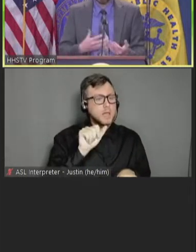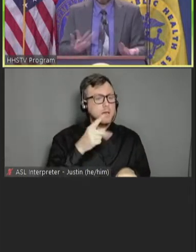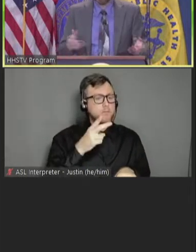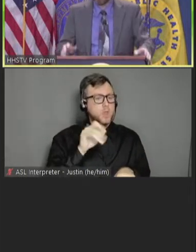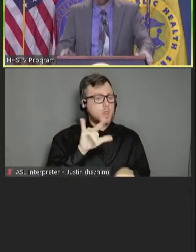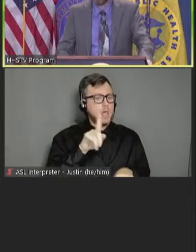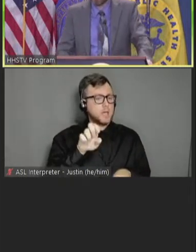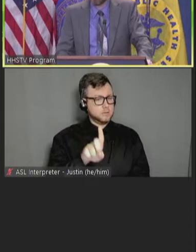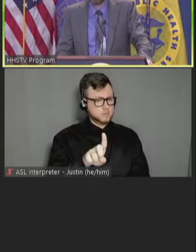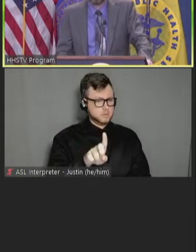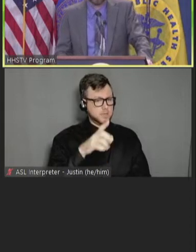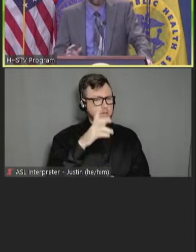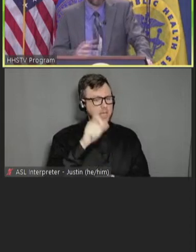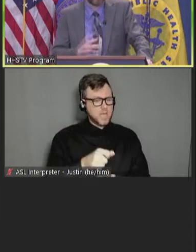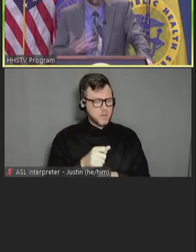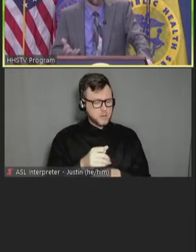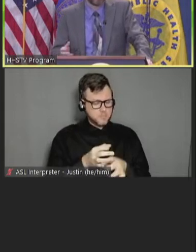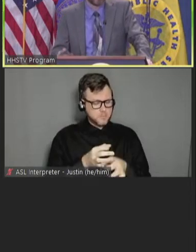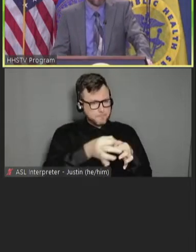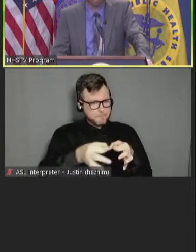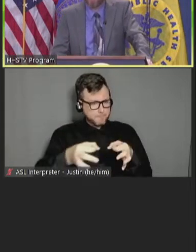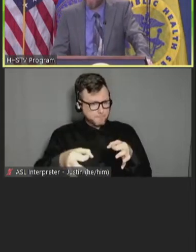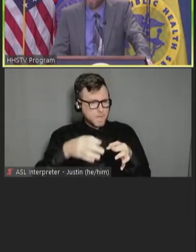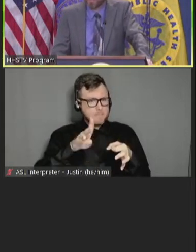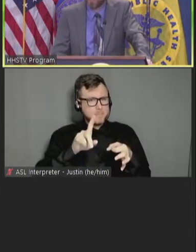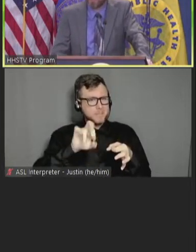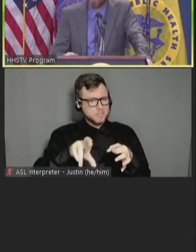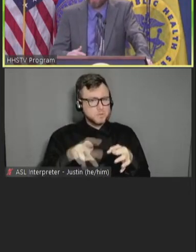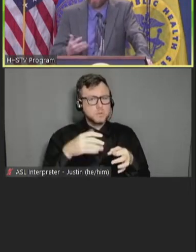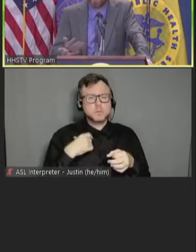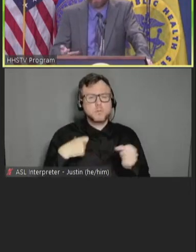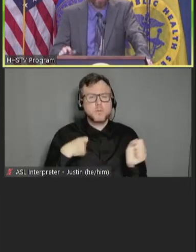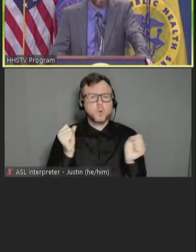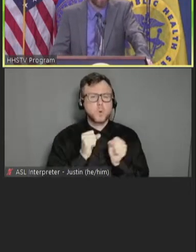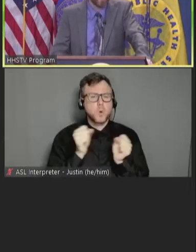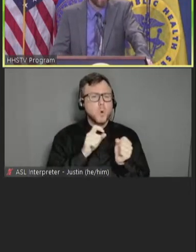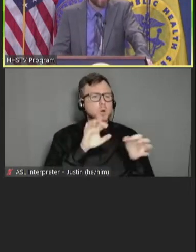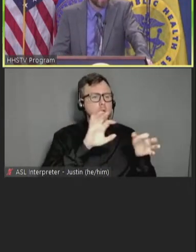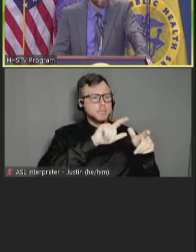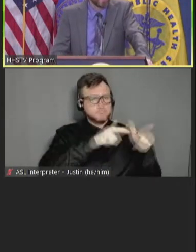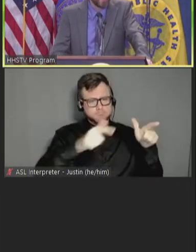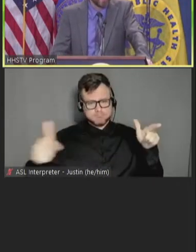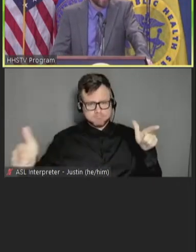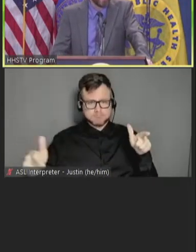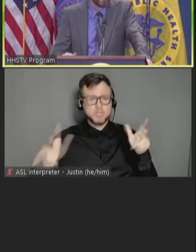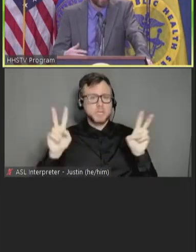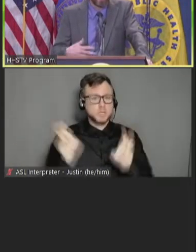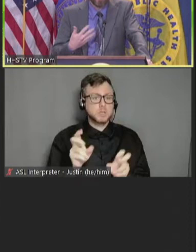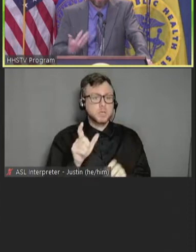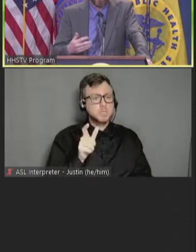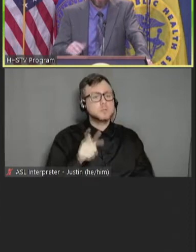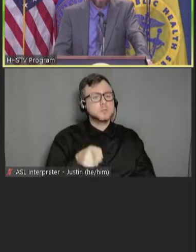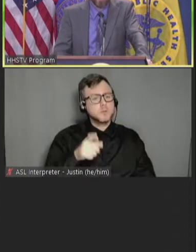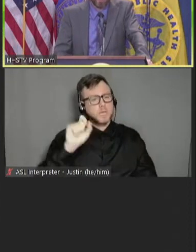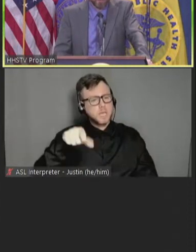helps with a cold chain issue and distribution to LMICs and administered intranasally.